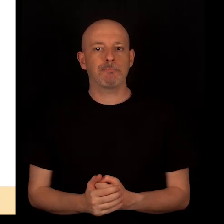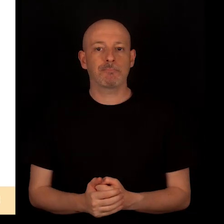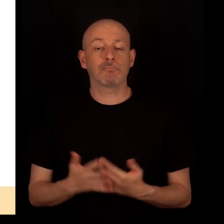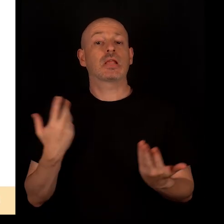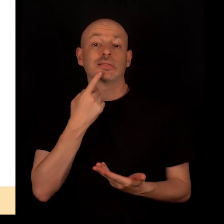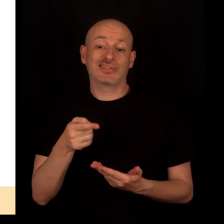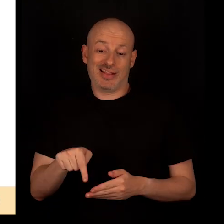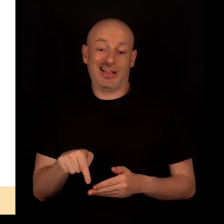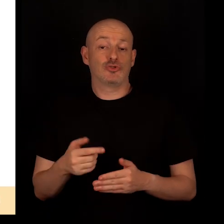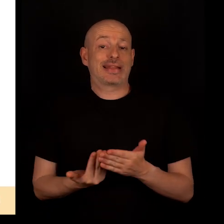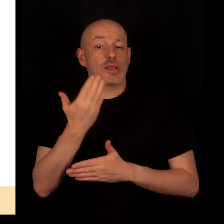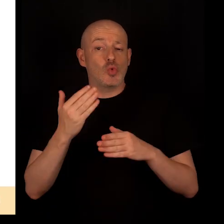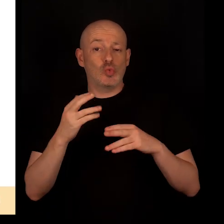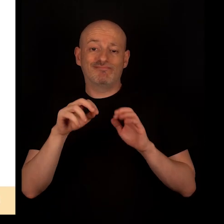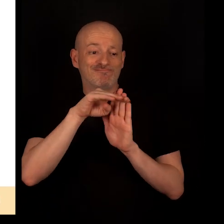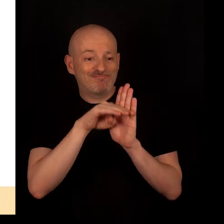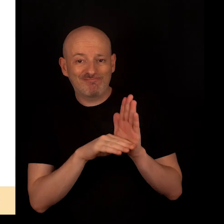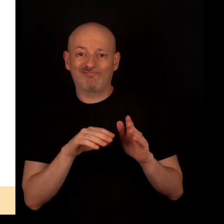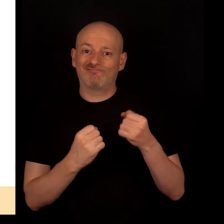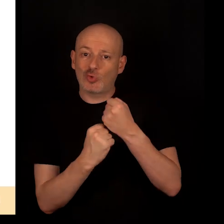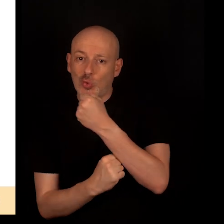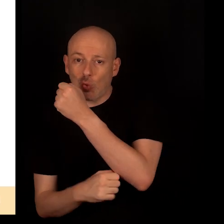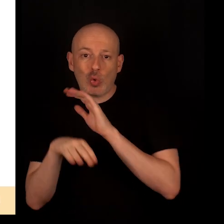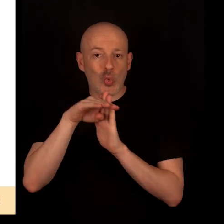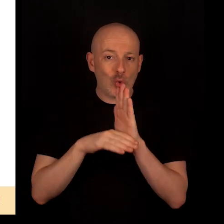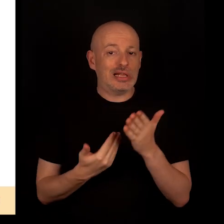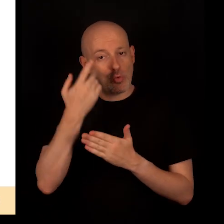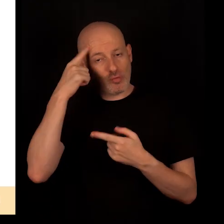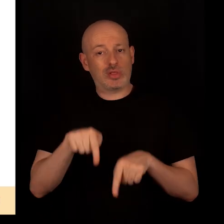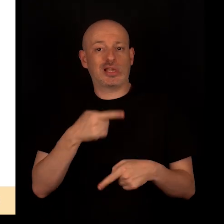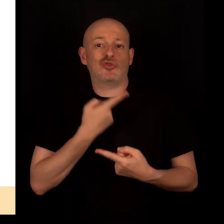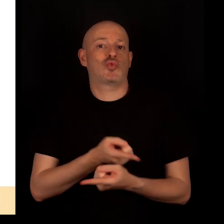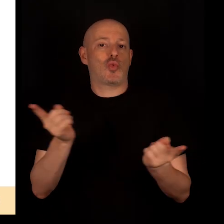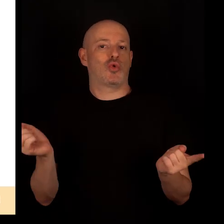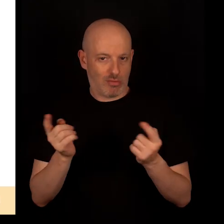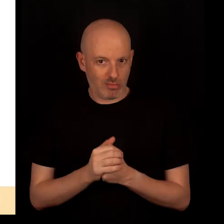As I said, this is really a new scheme and rules for this new round of calls.